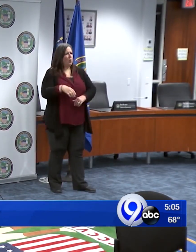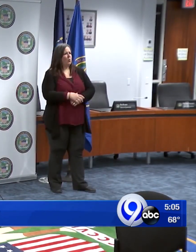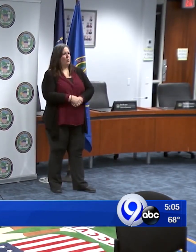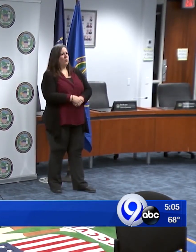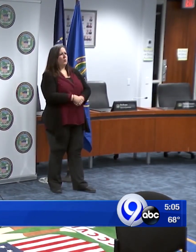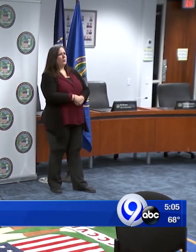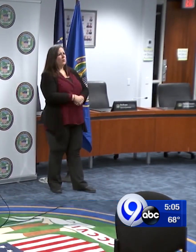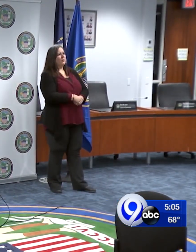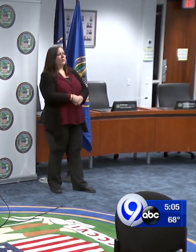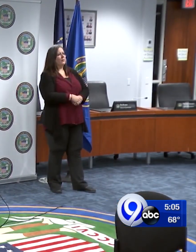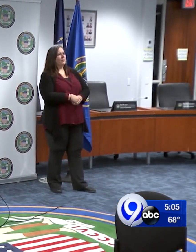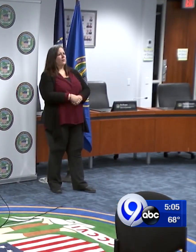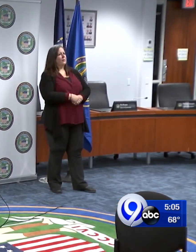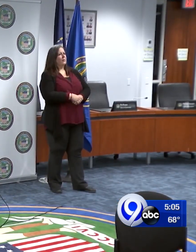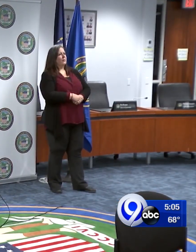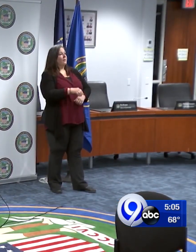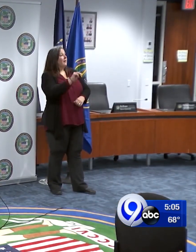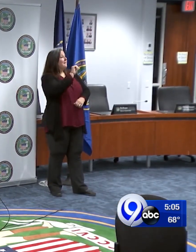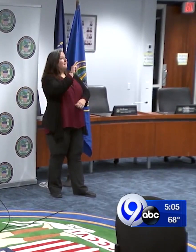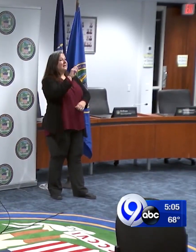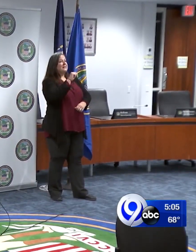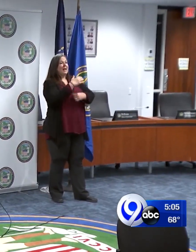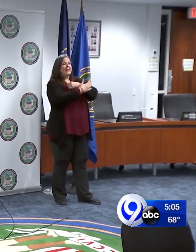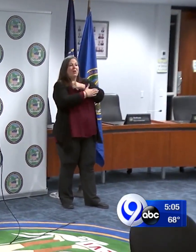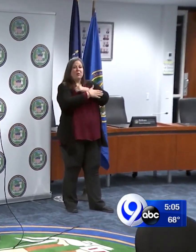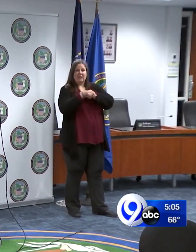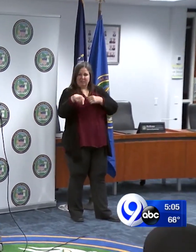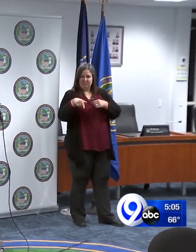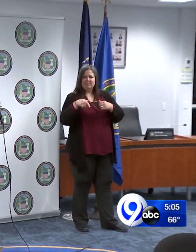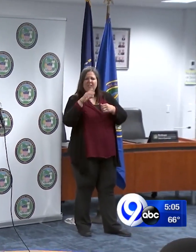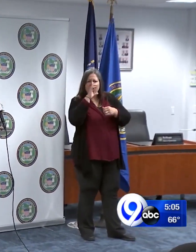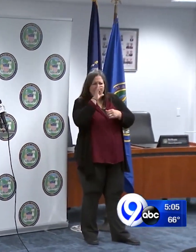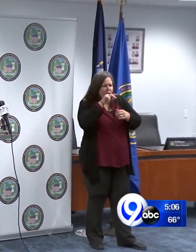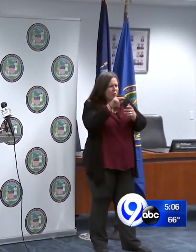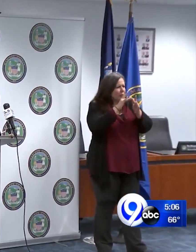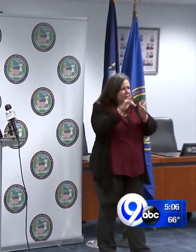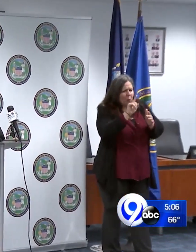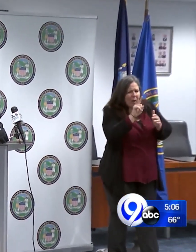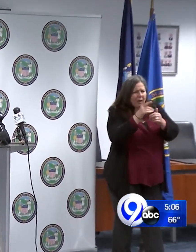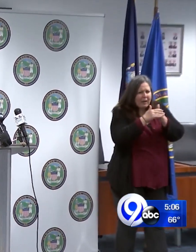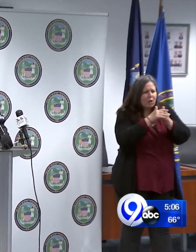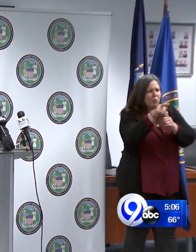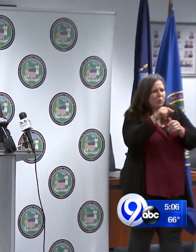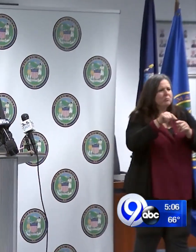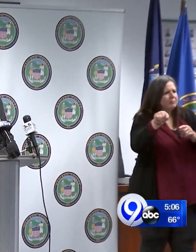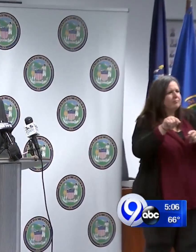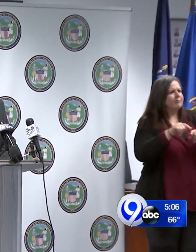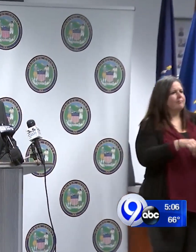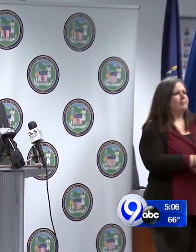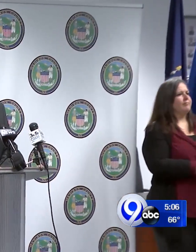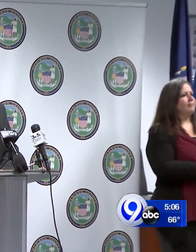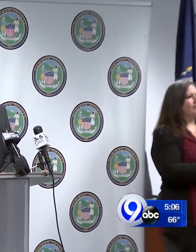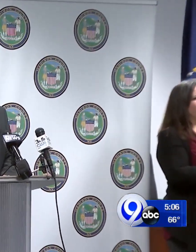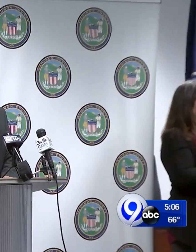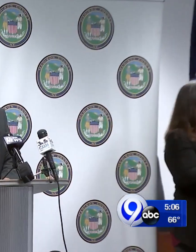Find a testing site closest to you, call and make an appointment, especially essential workers that will be going back to work next week.